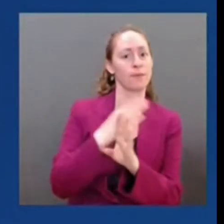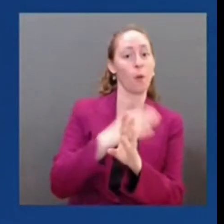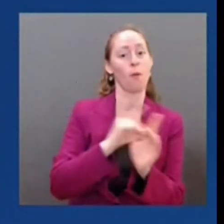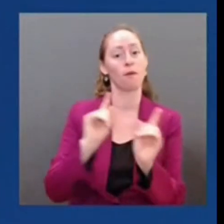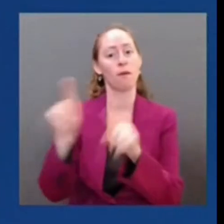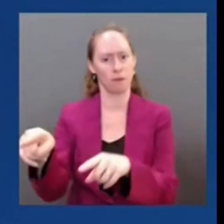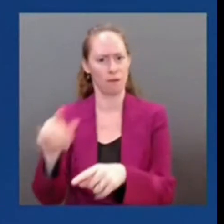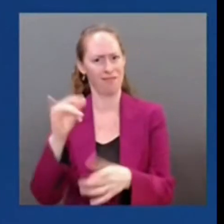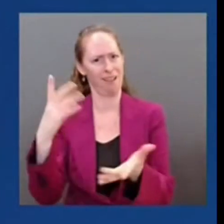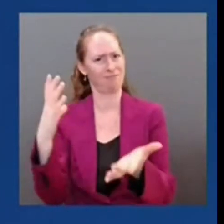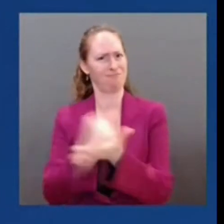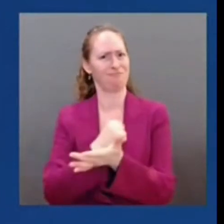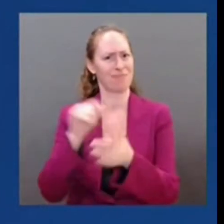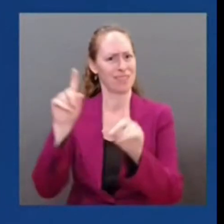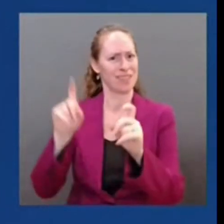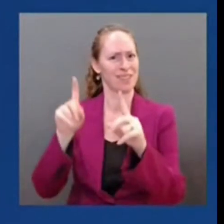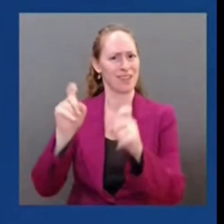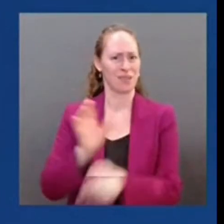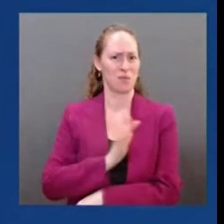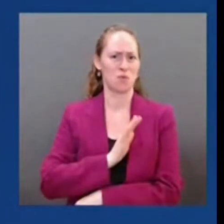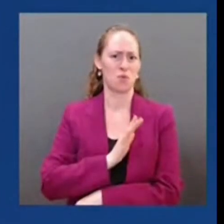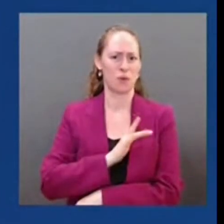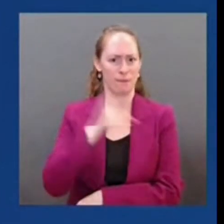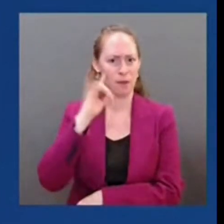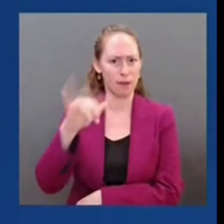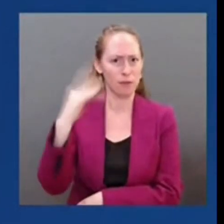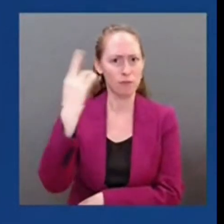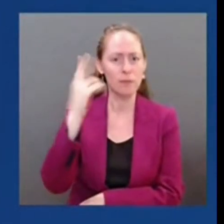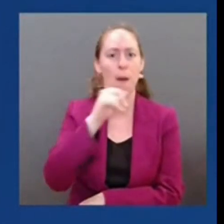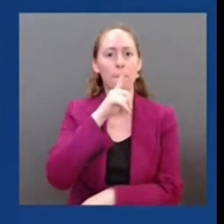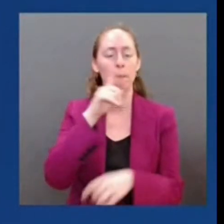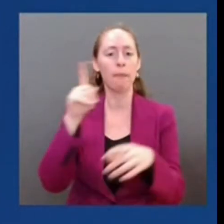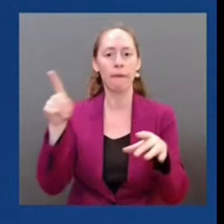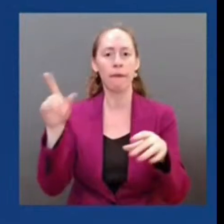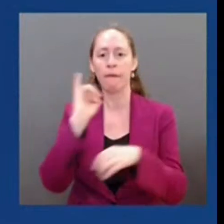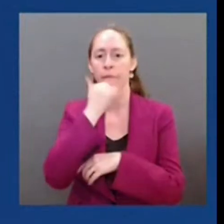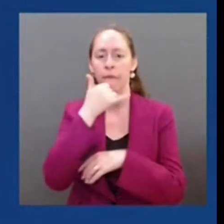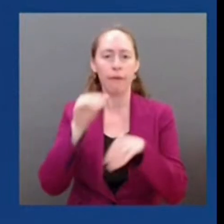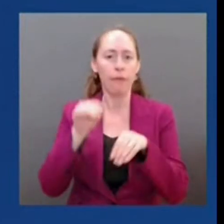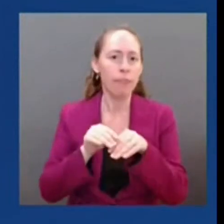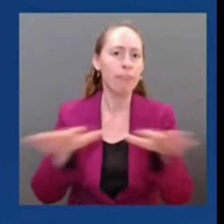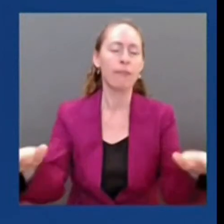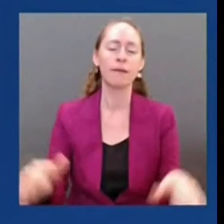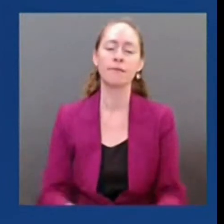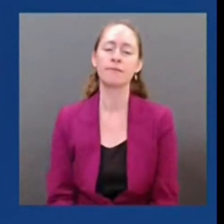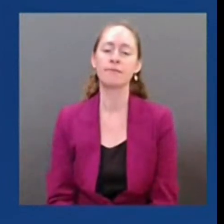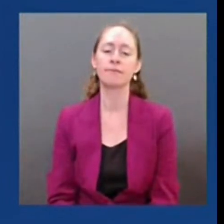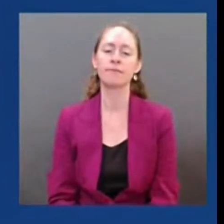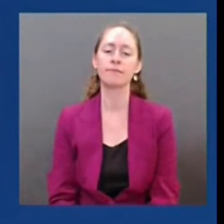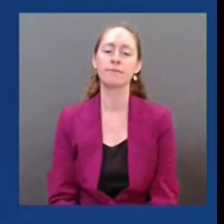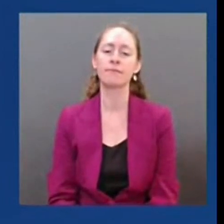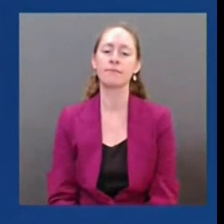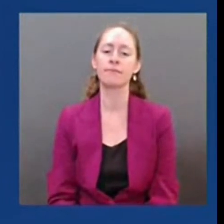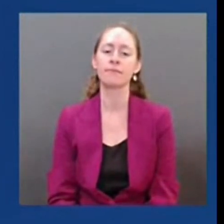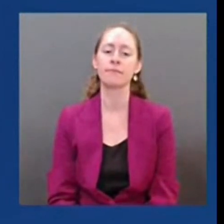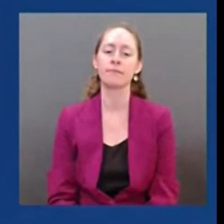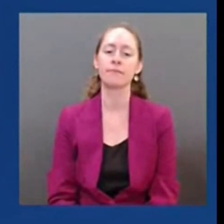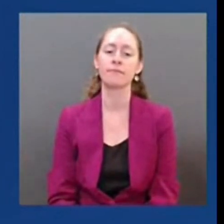REDUCING THE SPREAD OF THE VIRUS.